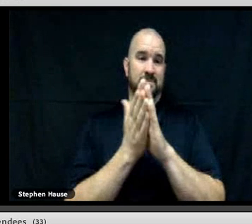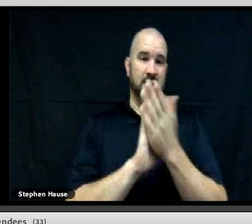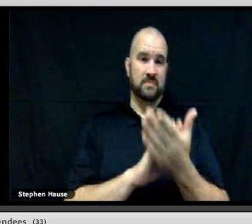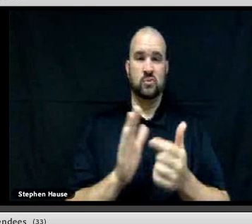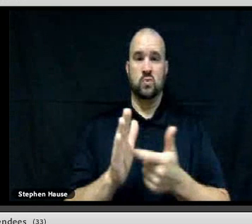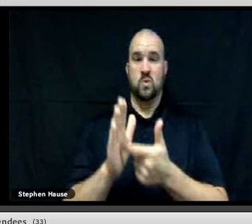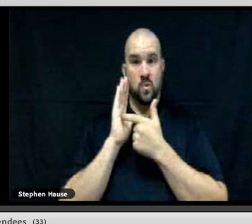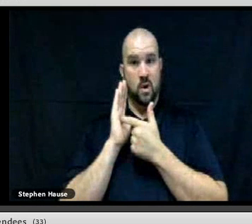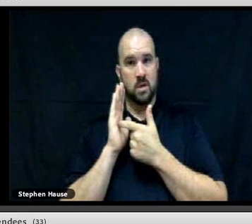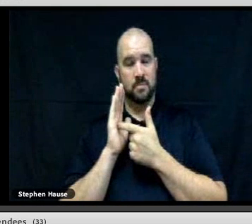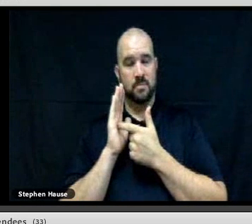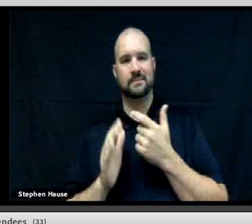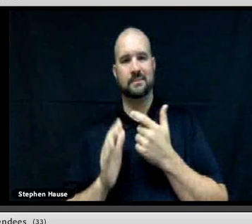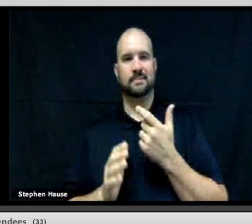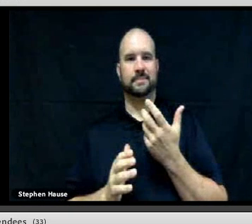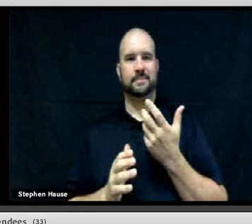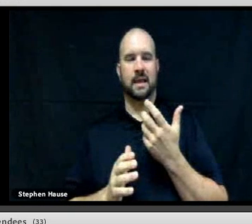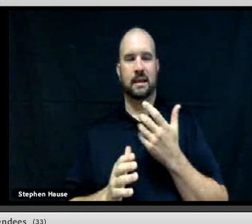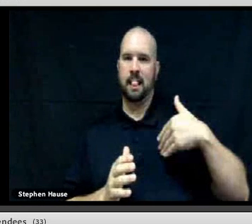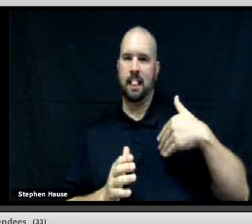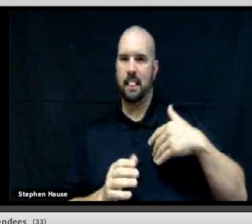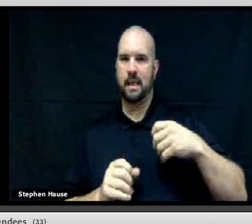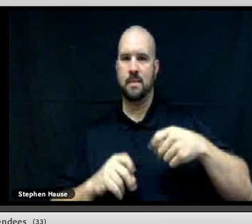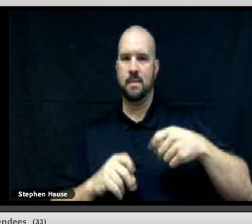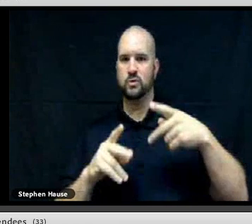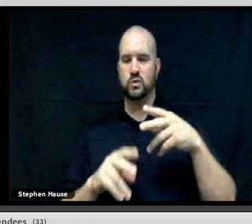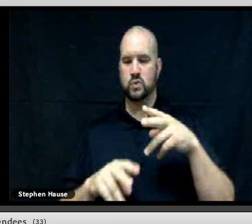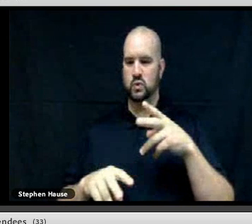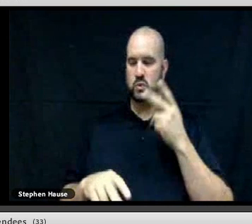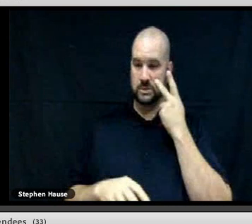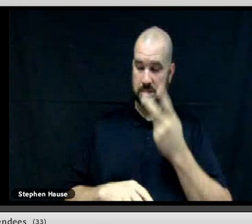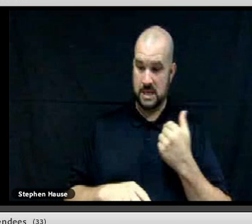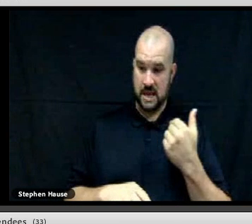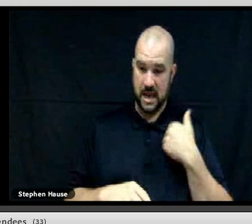the copyright of certain objects within your collection.